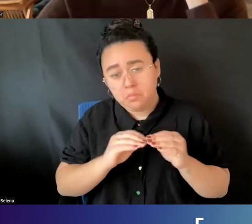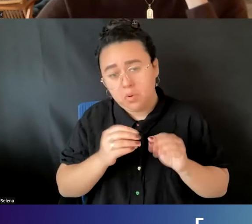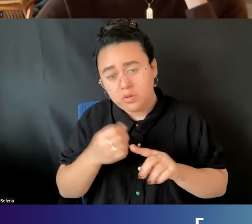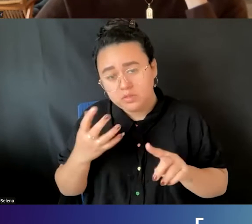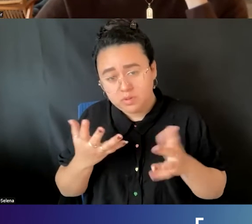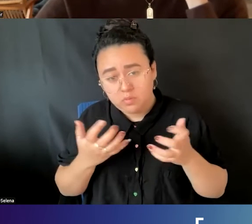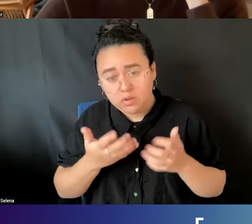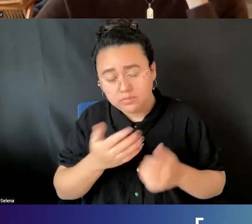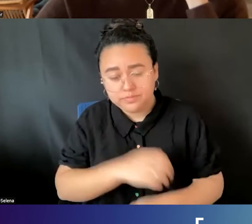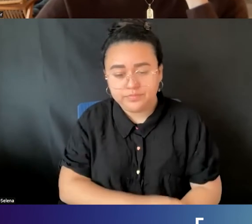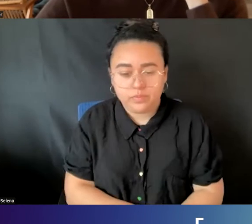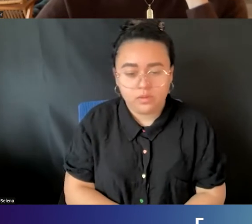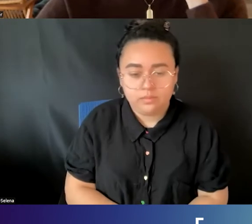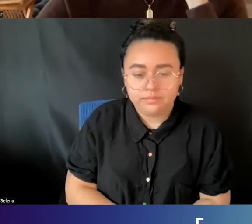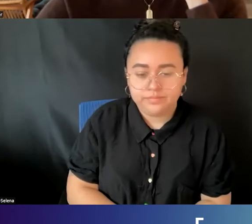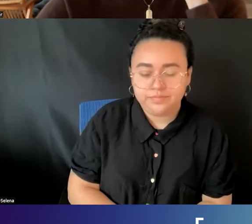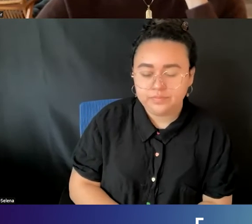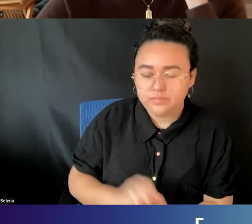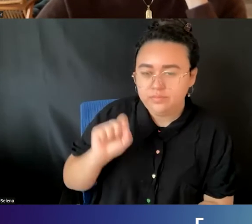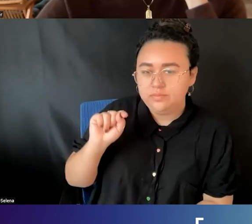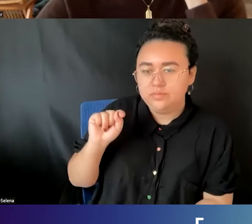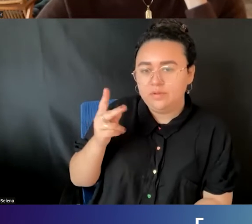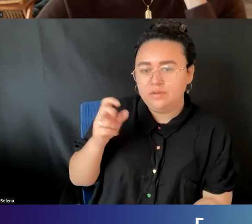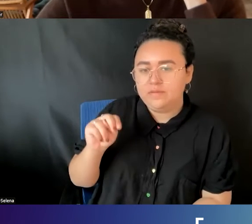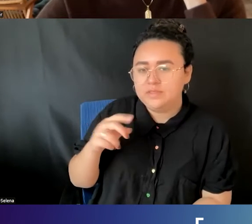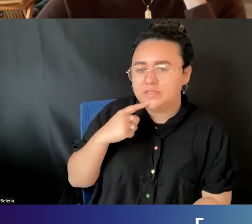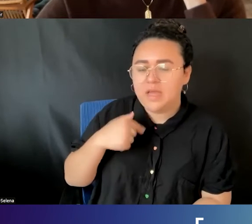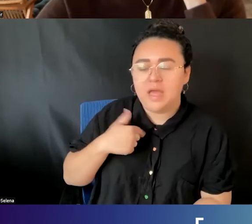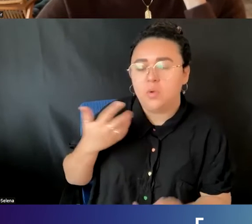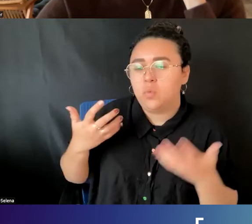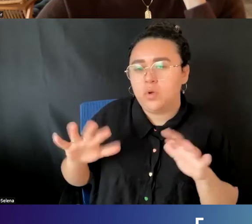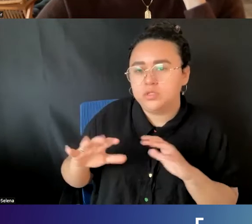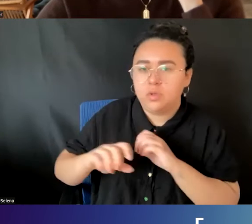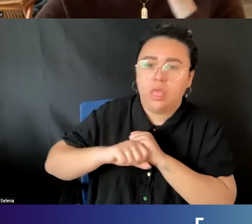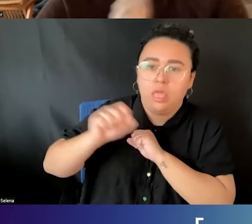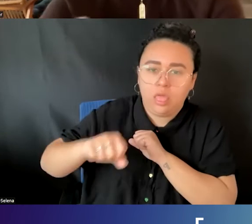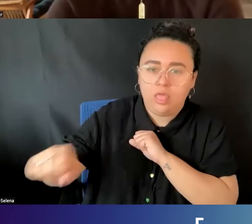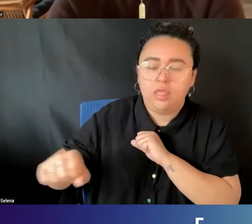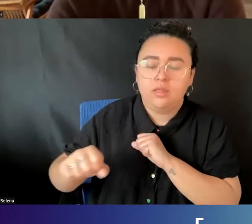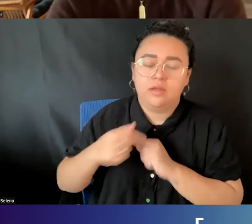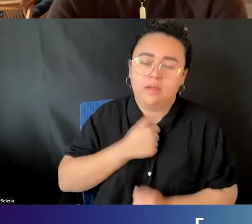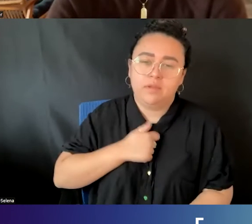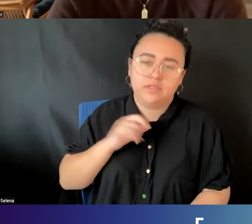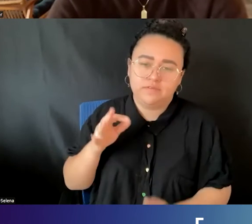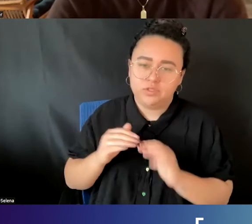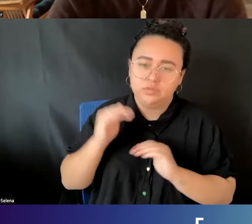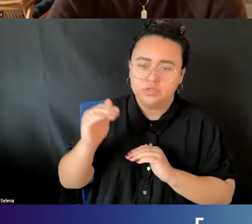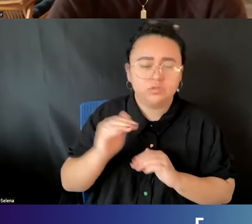Yeah, I mean, I don't want to belabor it and I apologize for driving it, steering it in that direction if it was a bit too much. But I mean, you know.